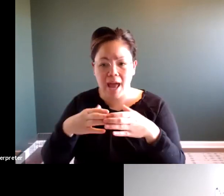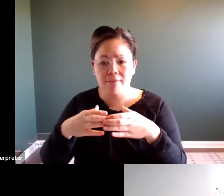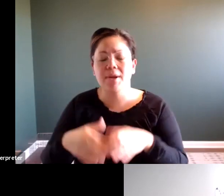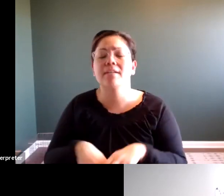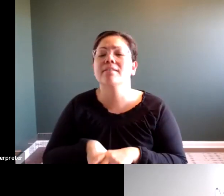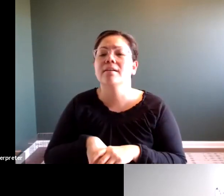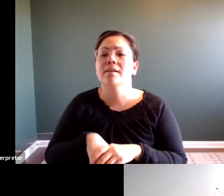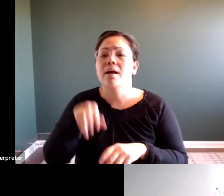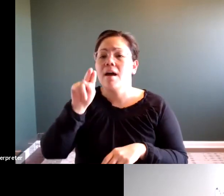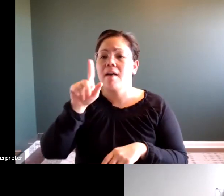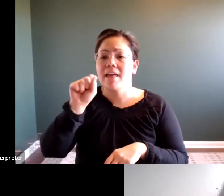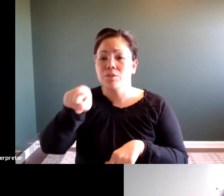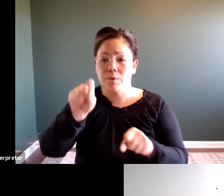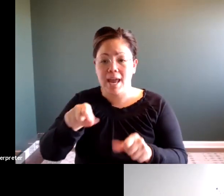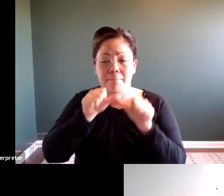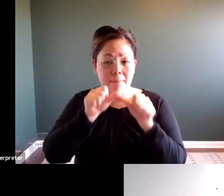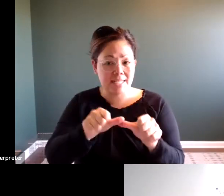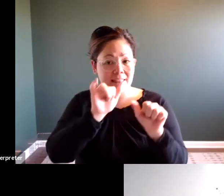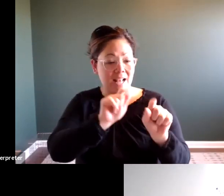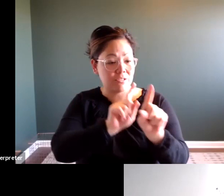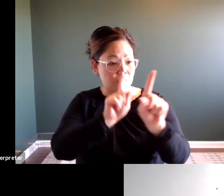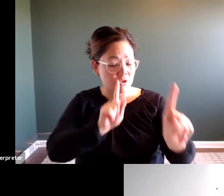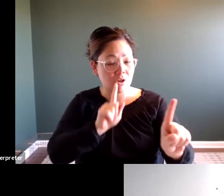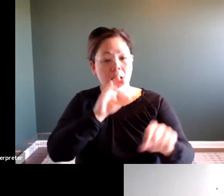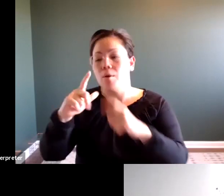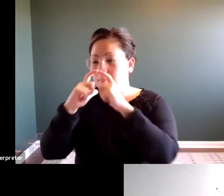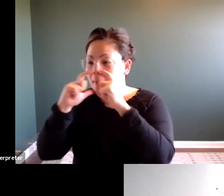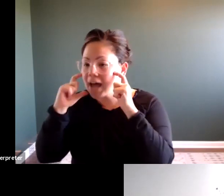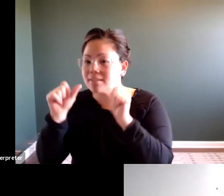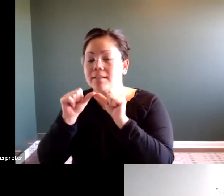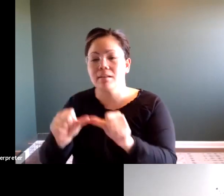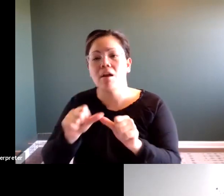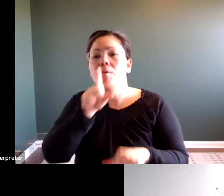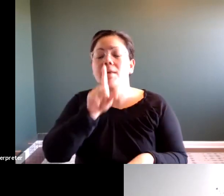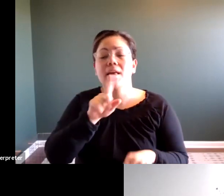unless you're able to maintain that social distancing and wear your mask, et cetera. That it'll be some time